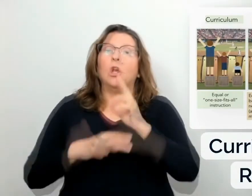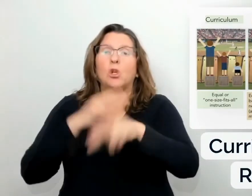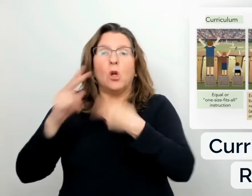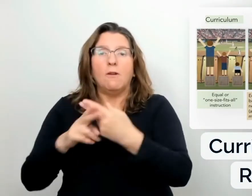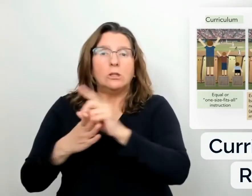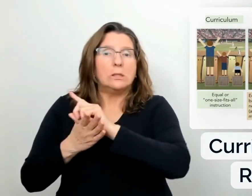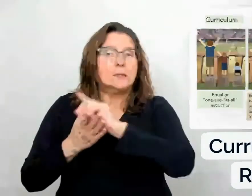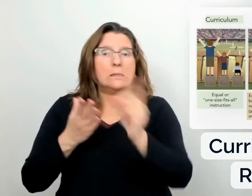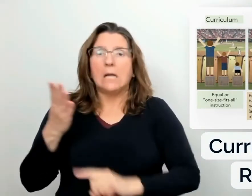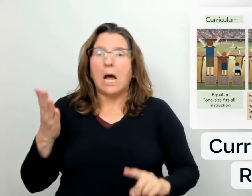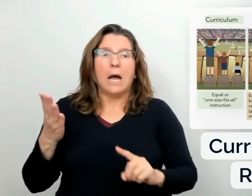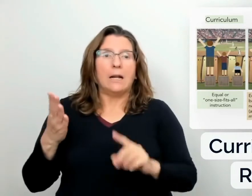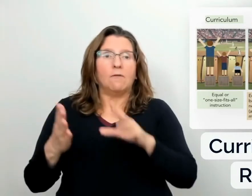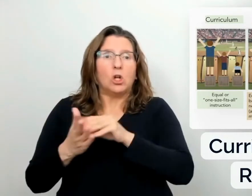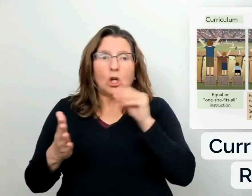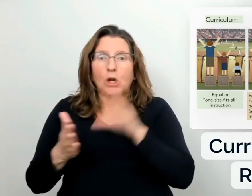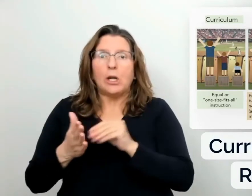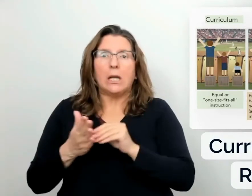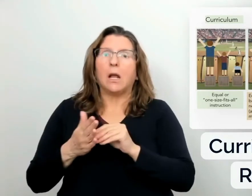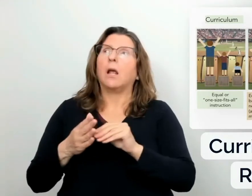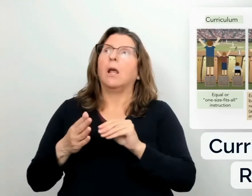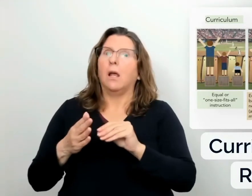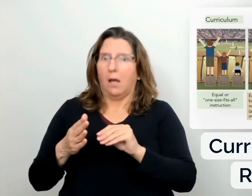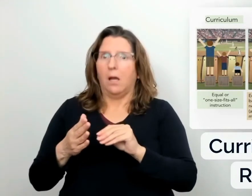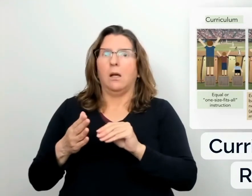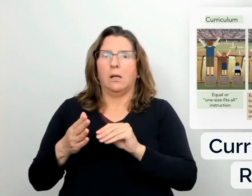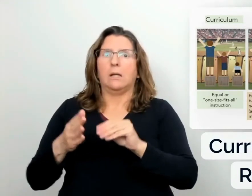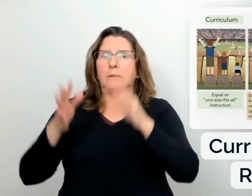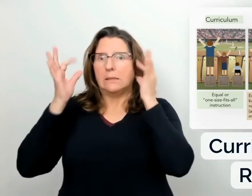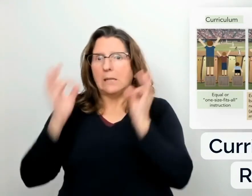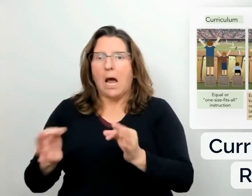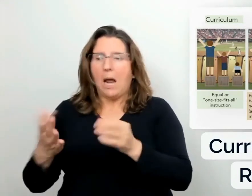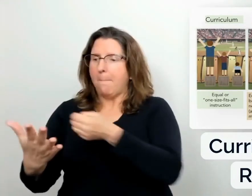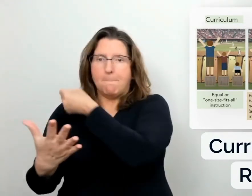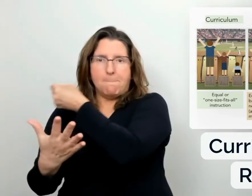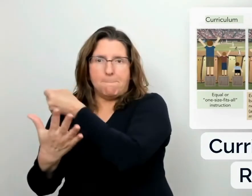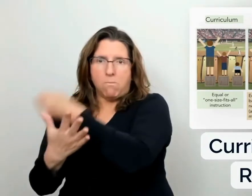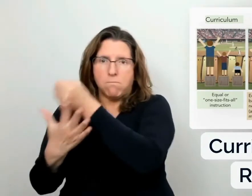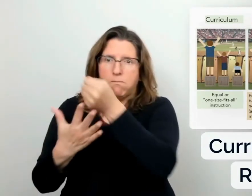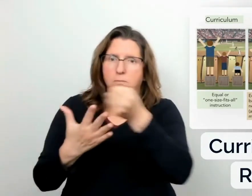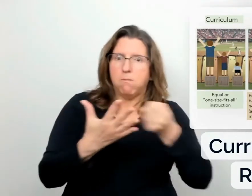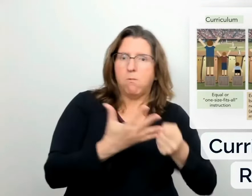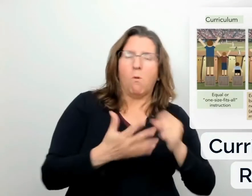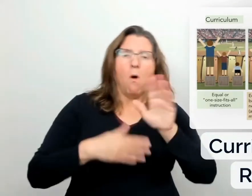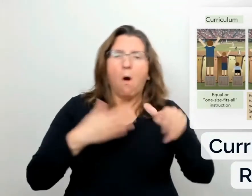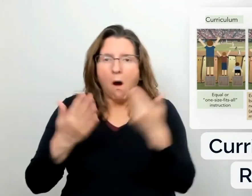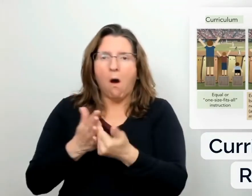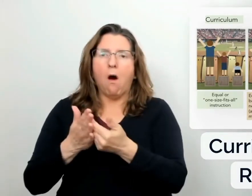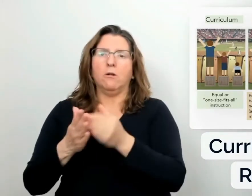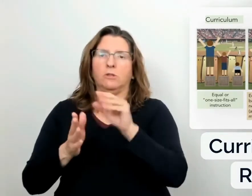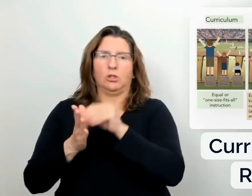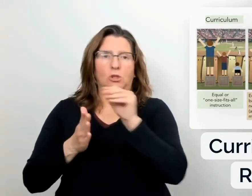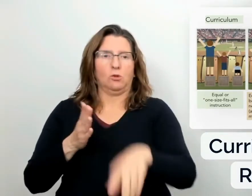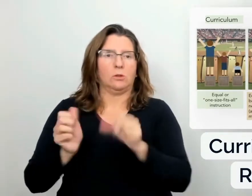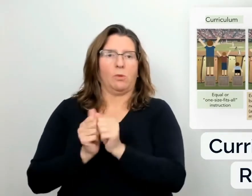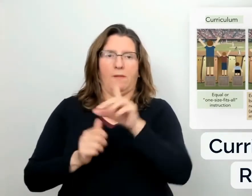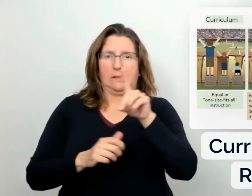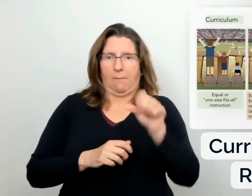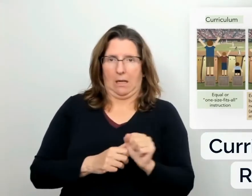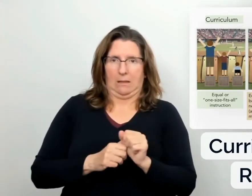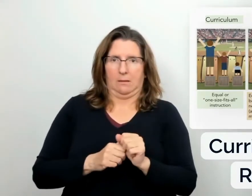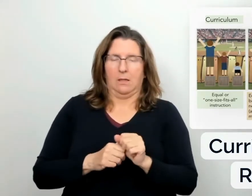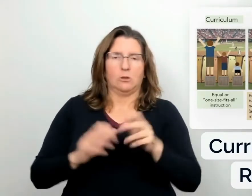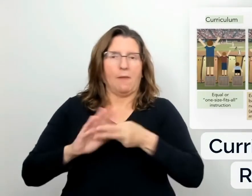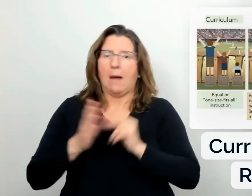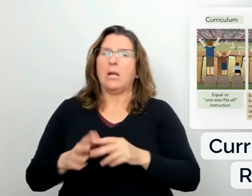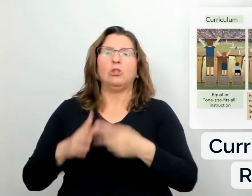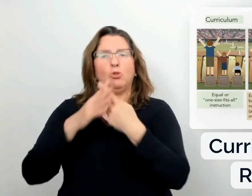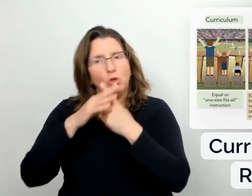Universal Design for Learning anticipates learner variability and can often address needs of all learners with disabilities.